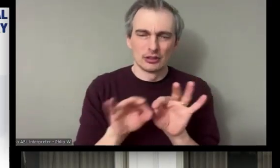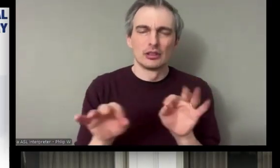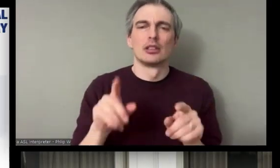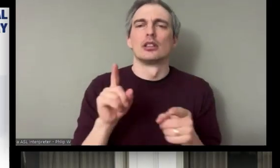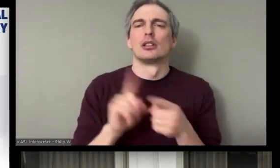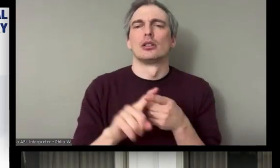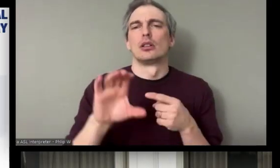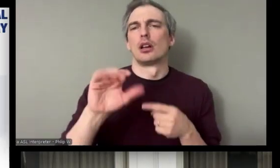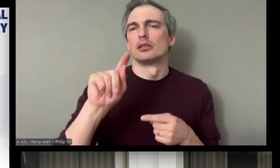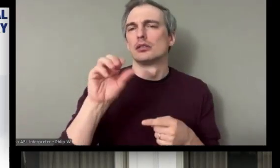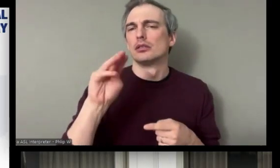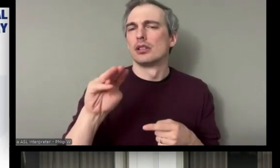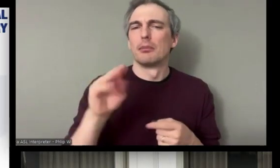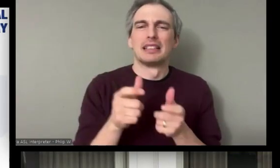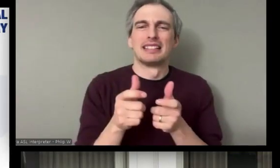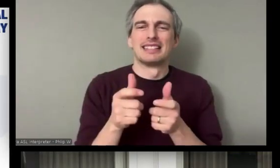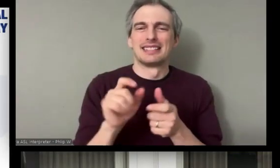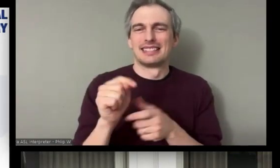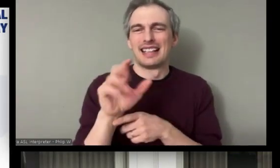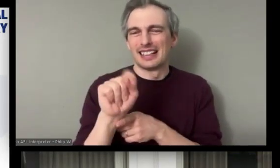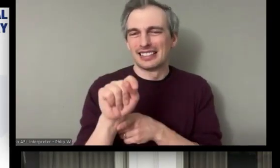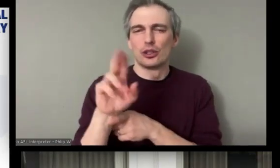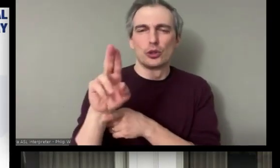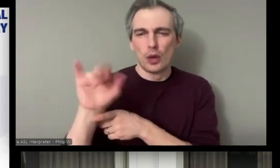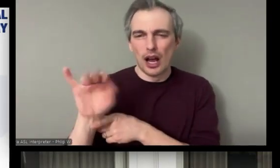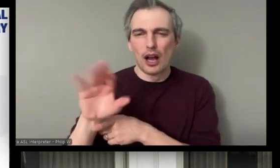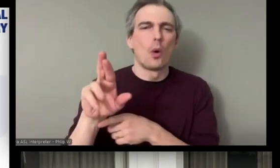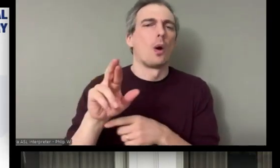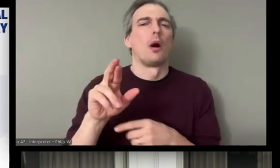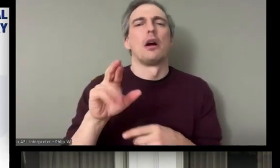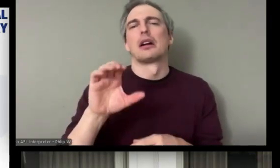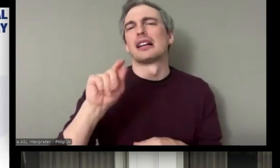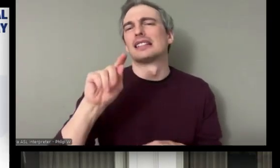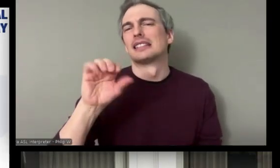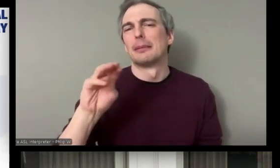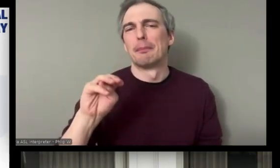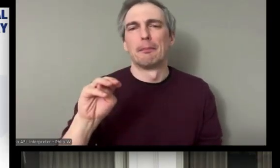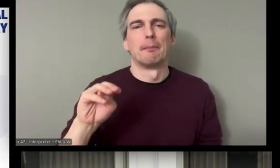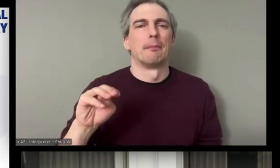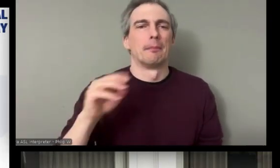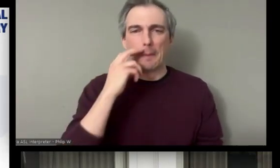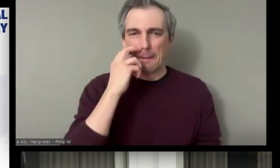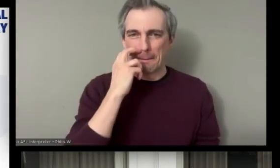text output. So I will applaud that it's mentioned or considered in the documentation.